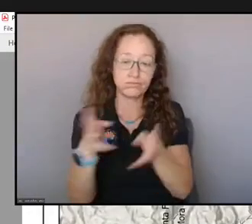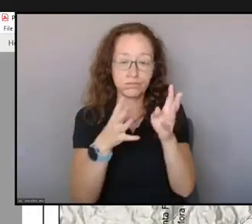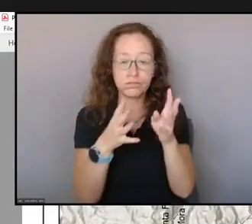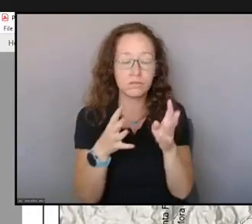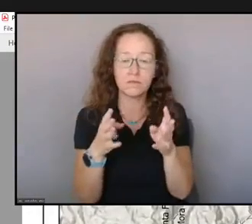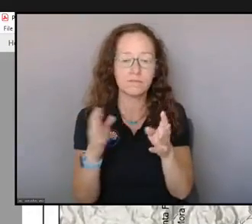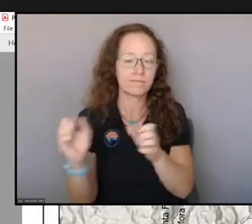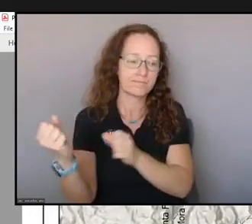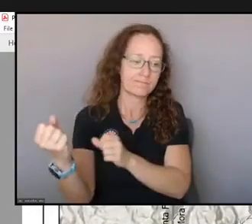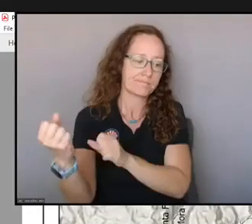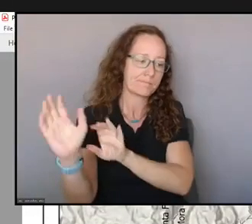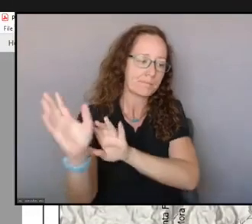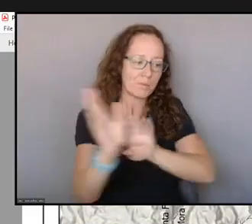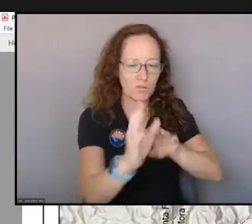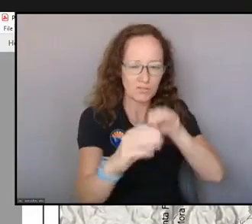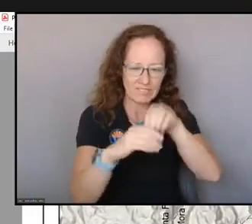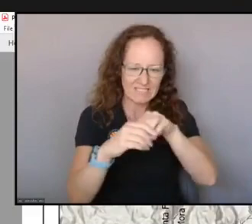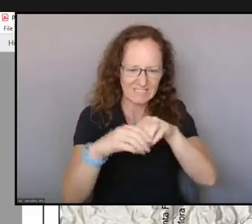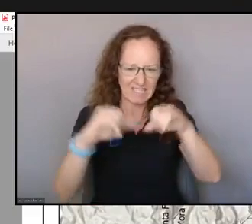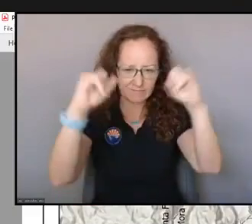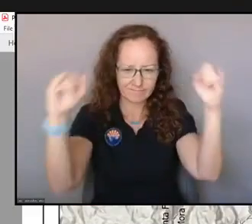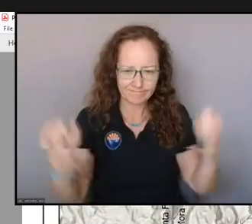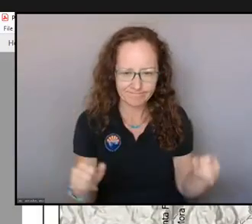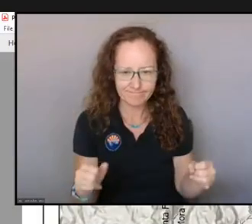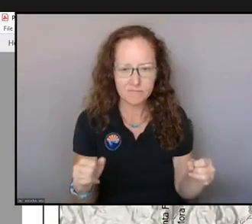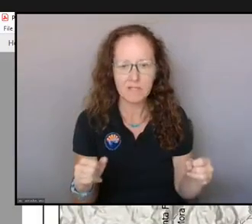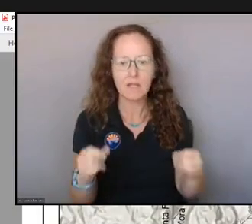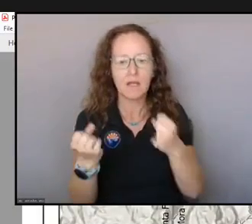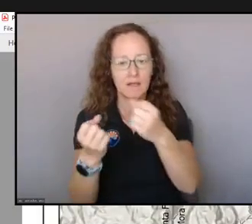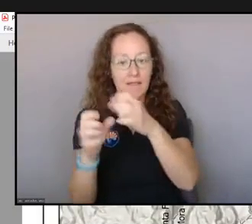IT WILL PUSH BACK TOWARDS ITSELF. WE WILL SEE SOME GROWTH OUT OF HERE.